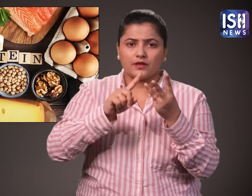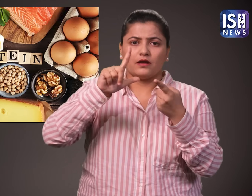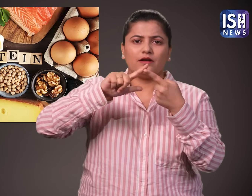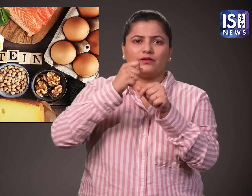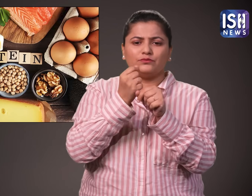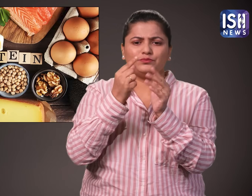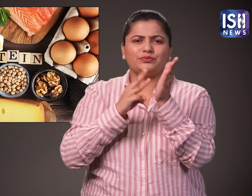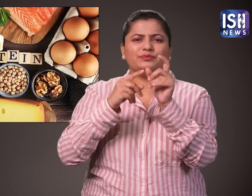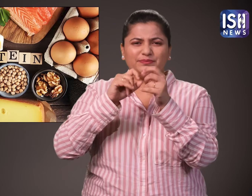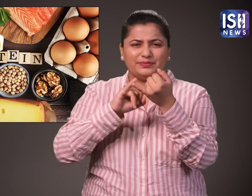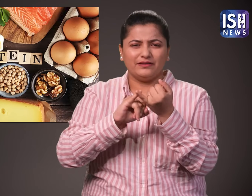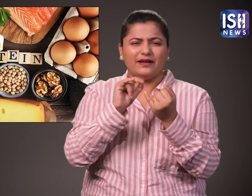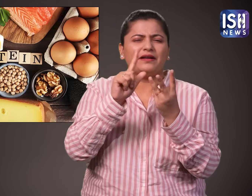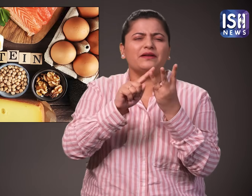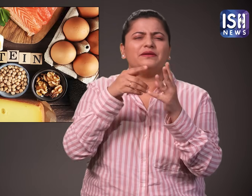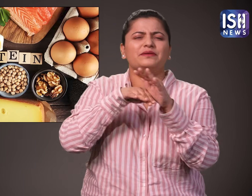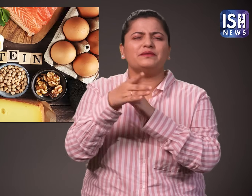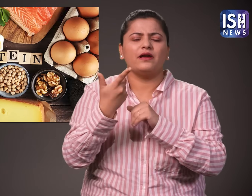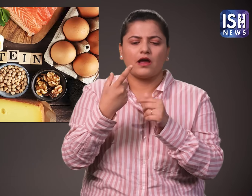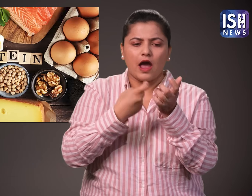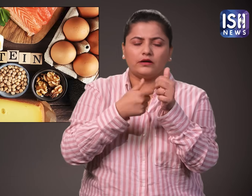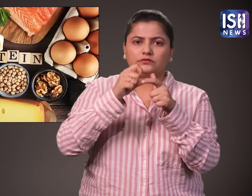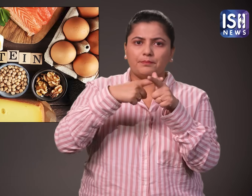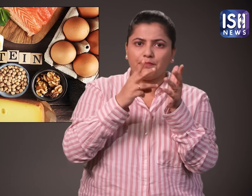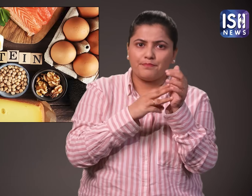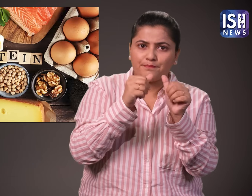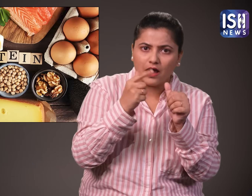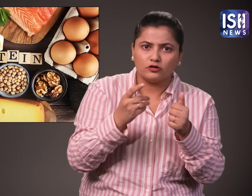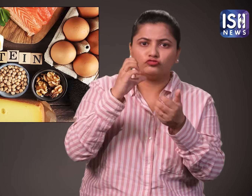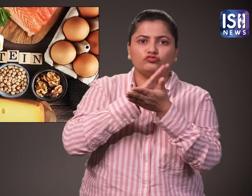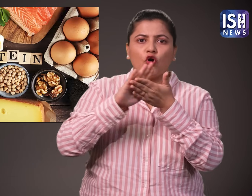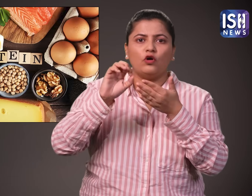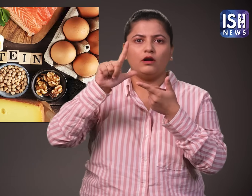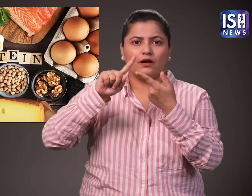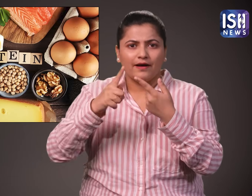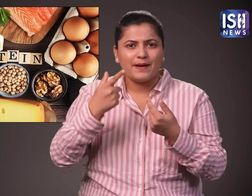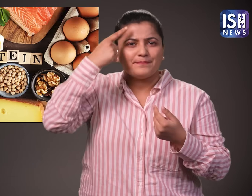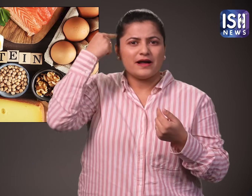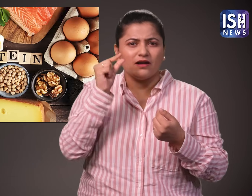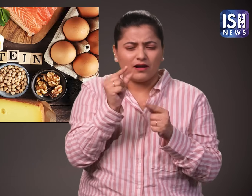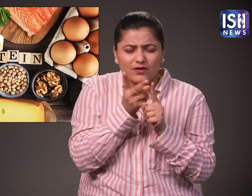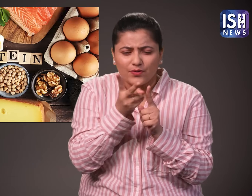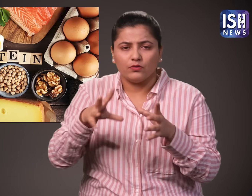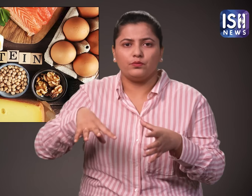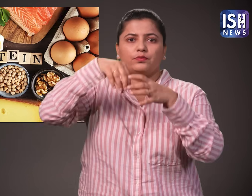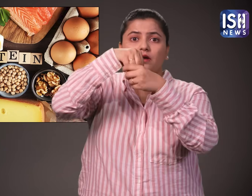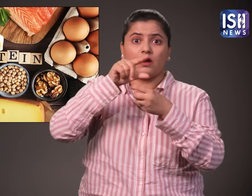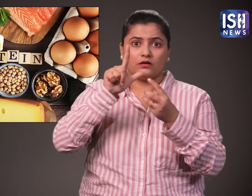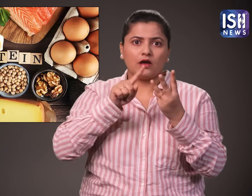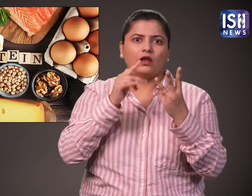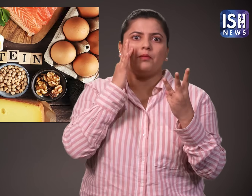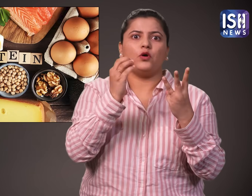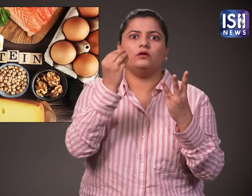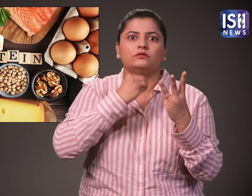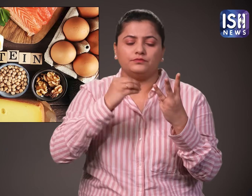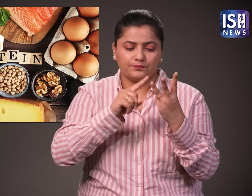or legumes that include rajma, chole, black chana, etc.